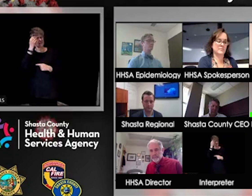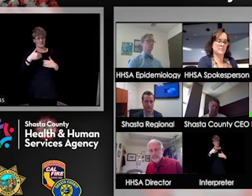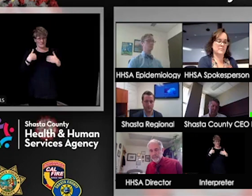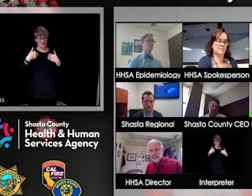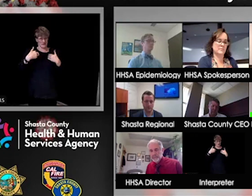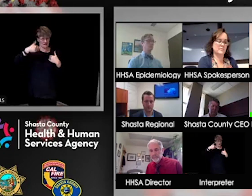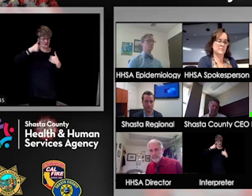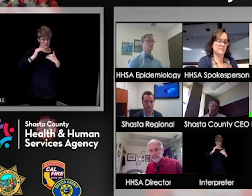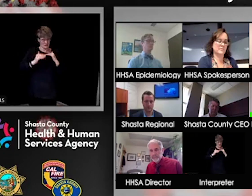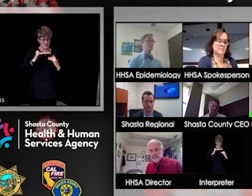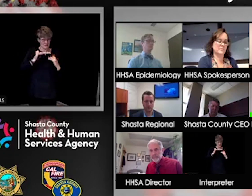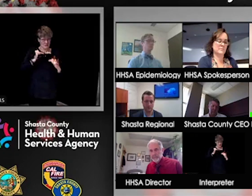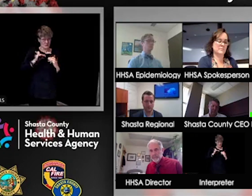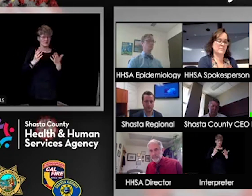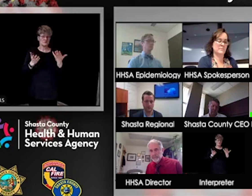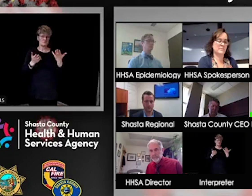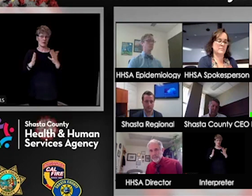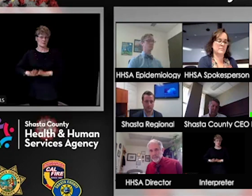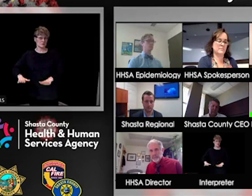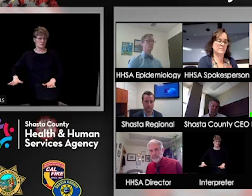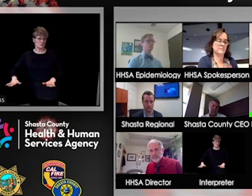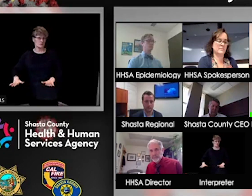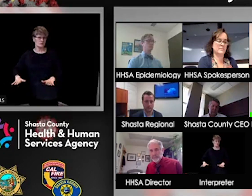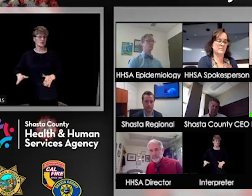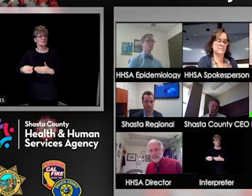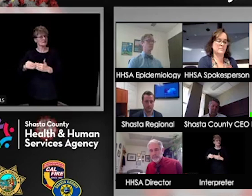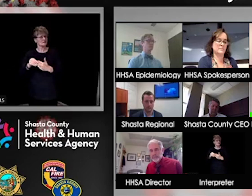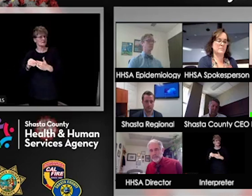a little bit for those populations were still going to still want to keep our older adults